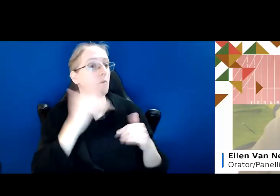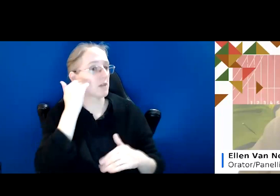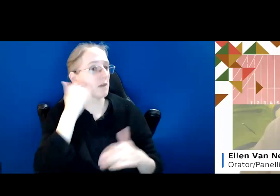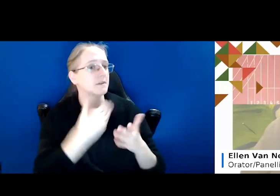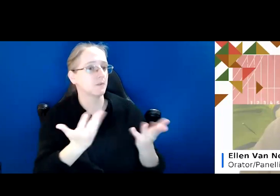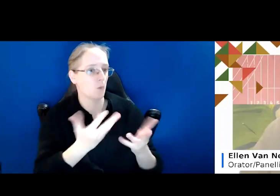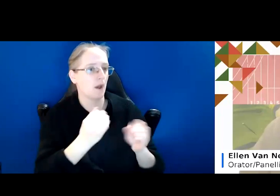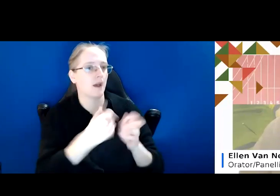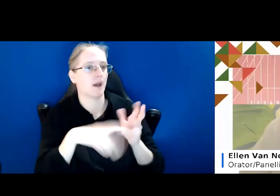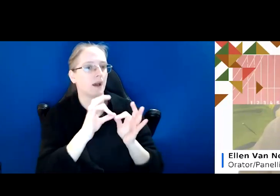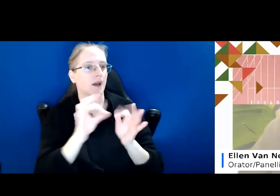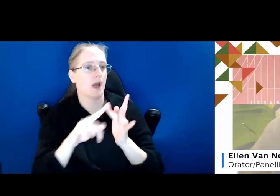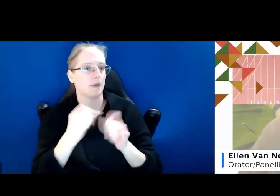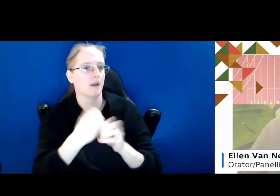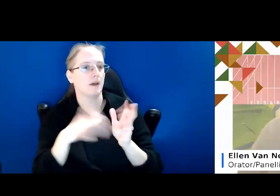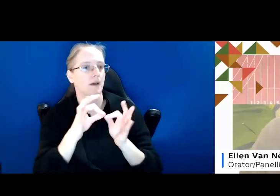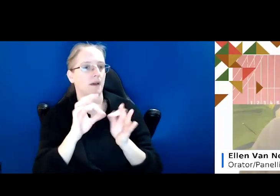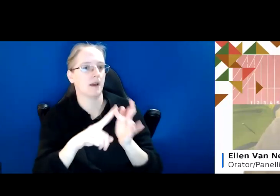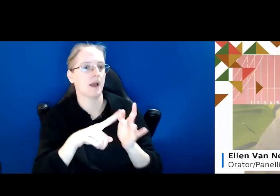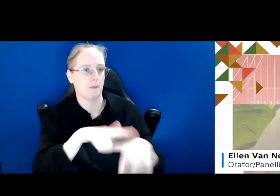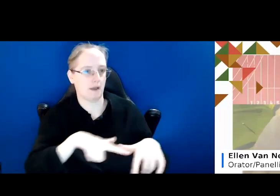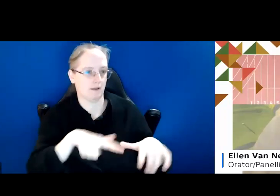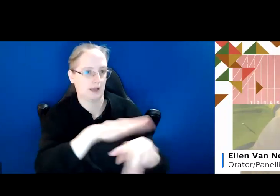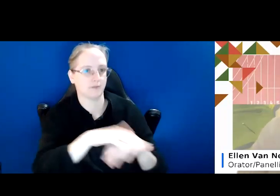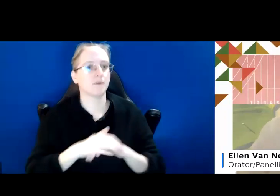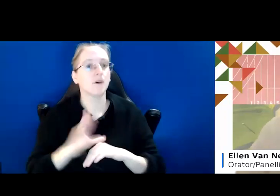from the Currie Cup to the African Nations Cup.